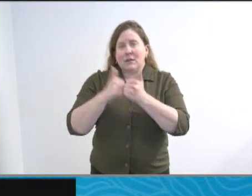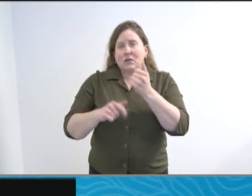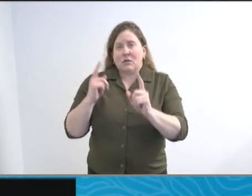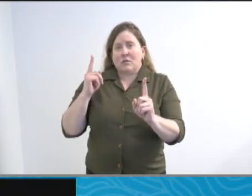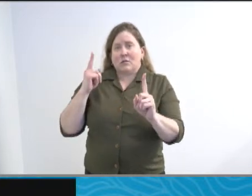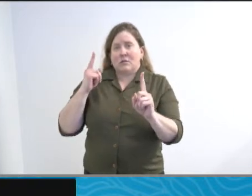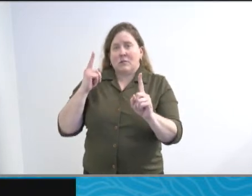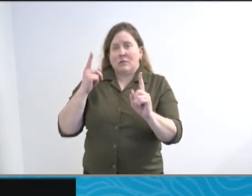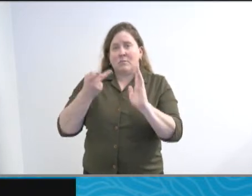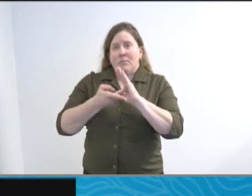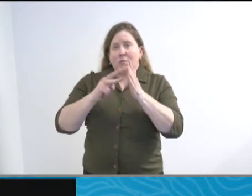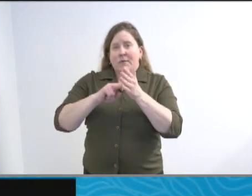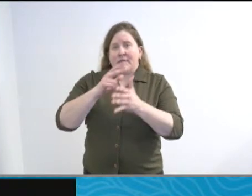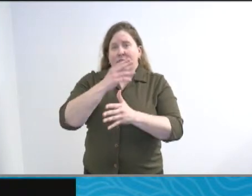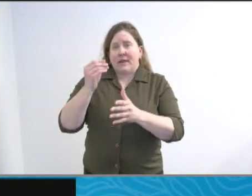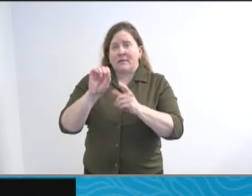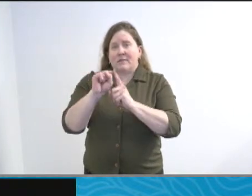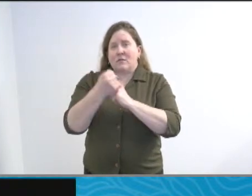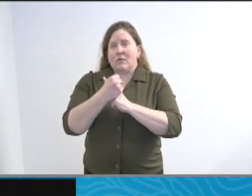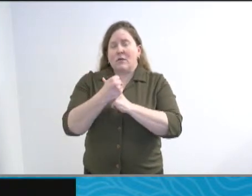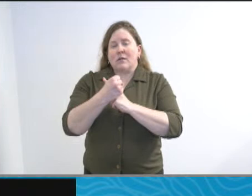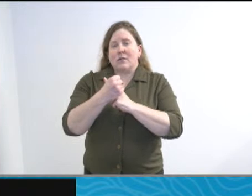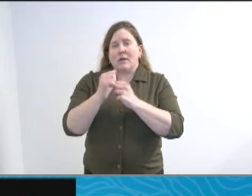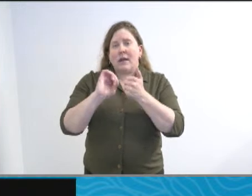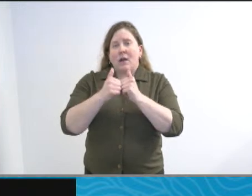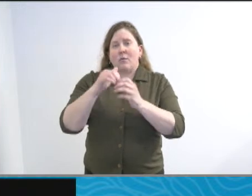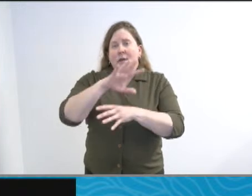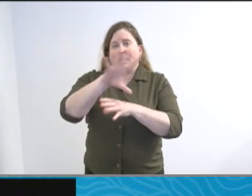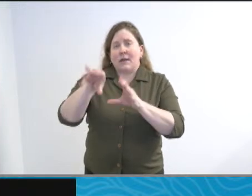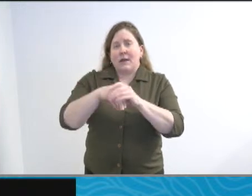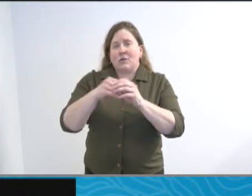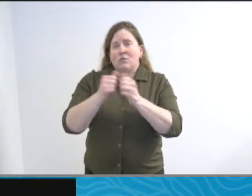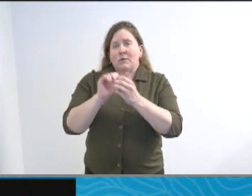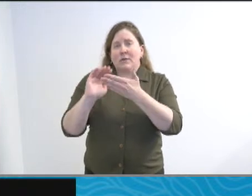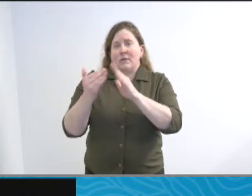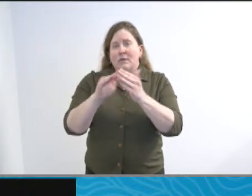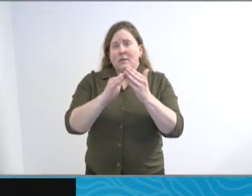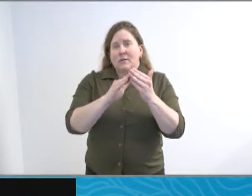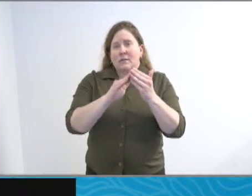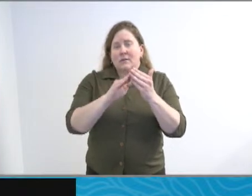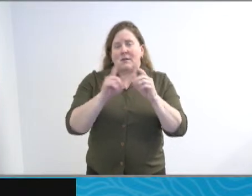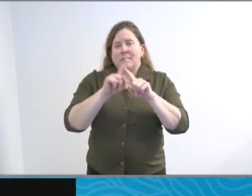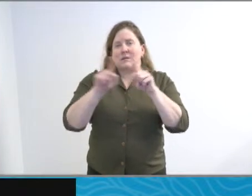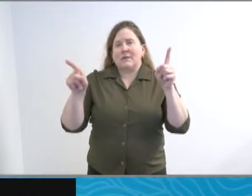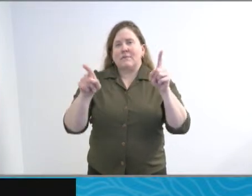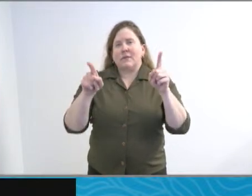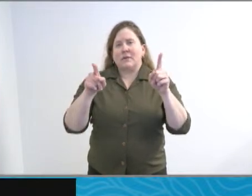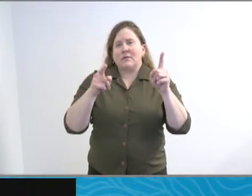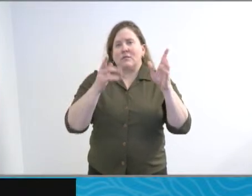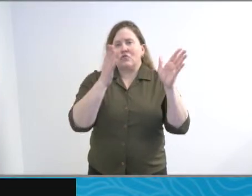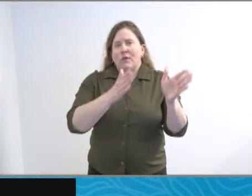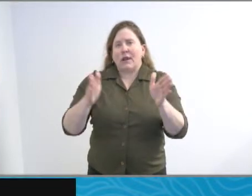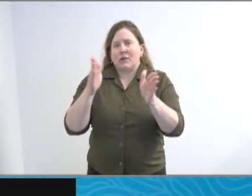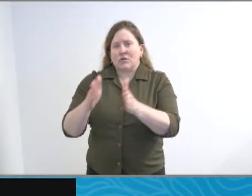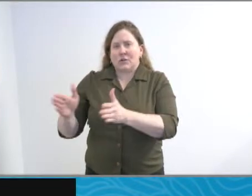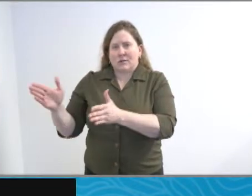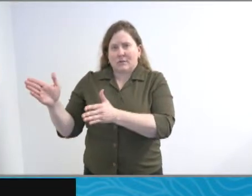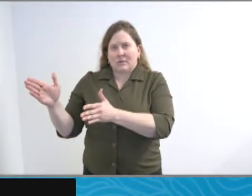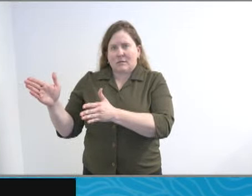in which we engage our community can lend itself for use in different strategies, and so when we were informing,